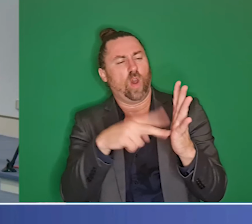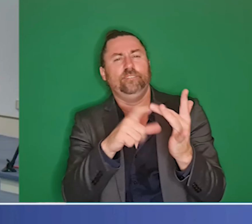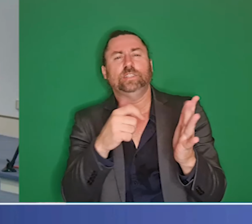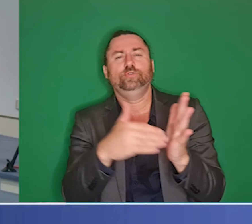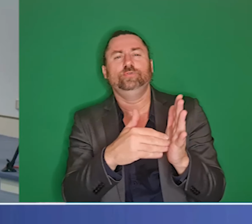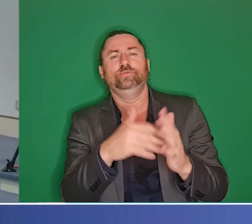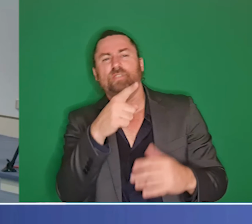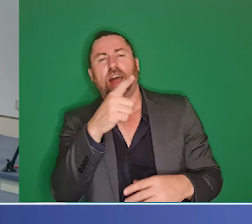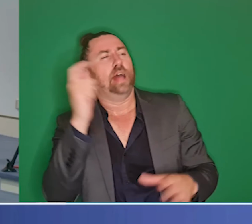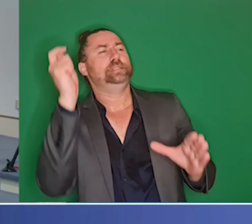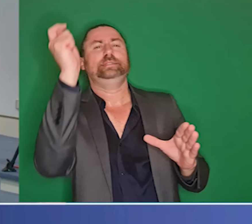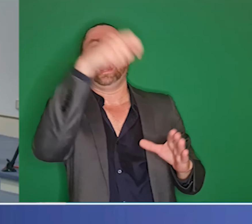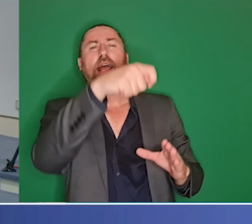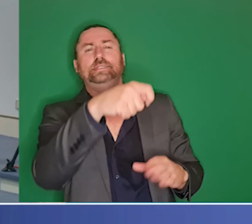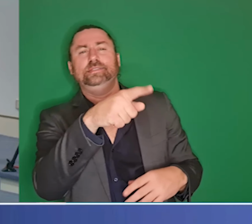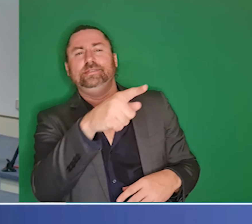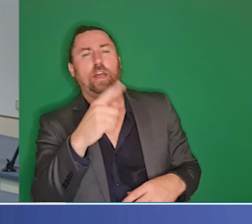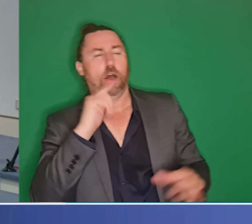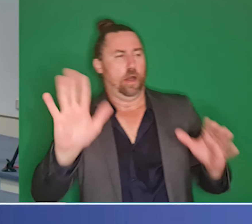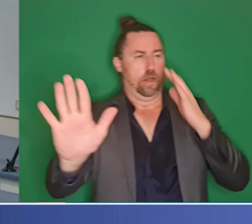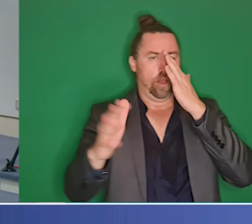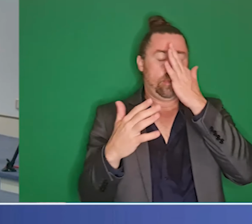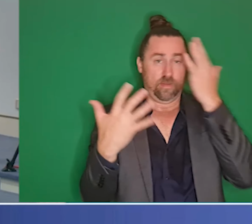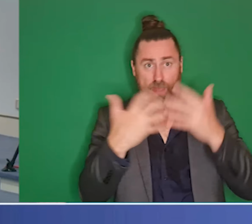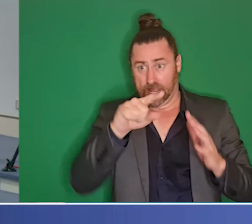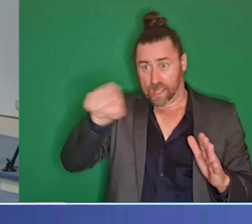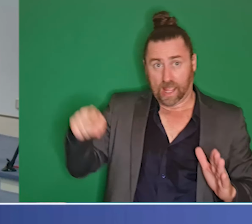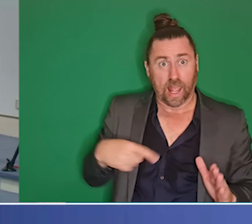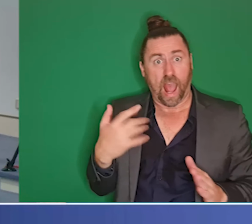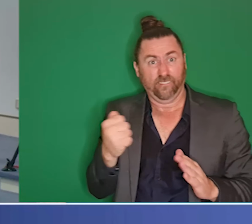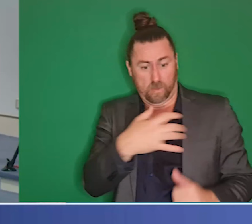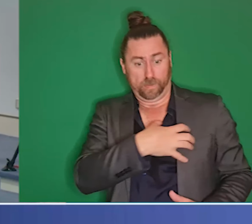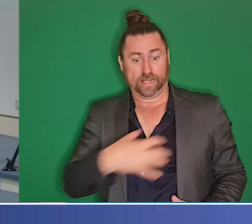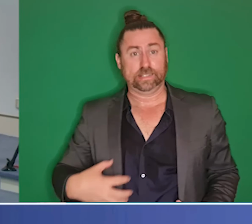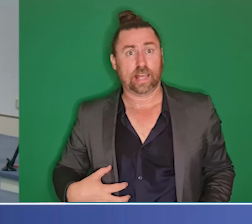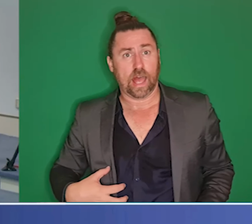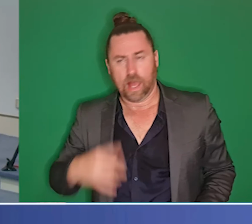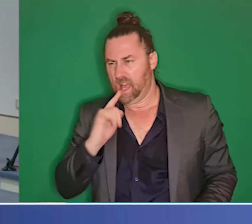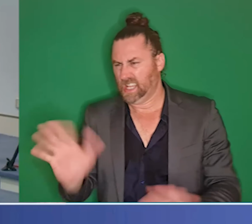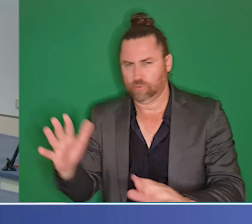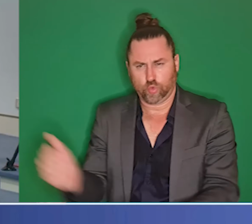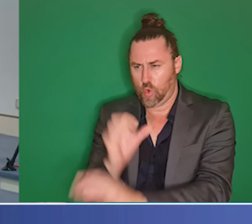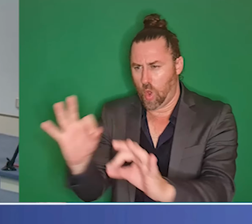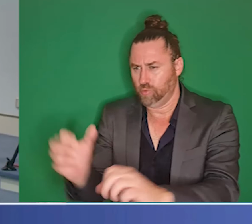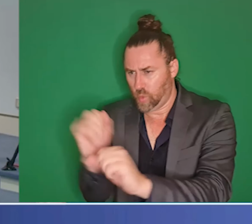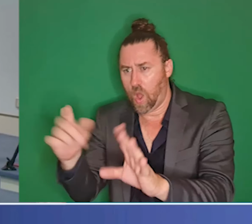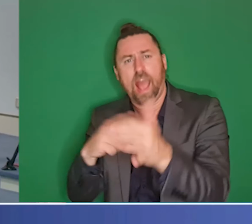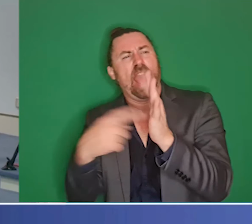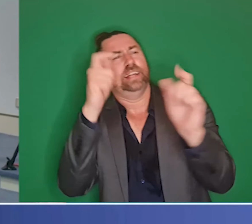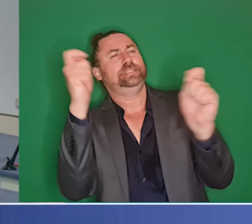in your party, dismissing the science and undermining the vaccine rollout when you don't want a tennis star in the country, full stop?